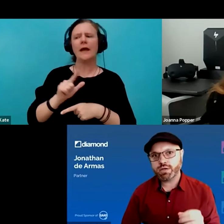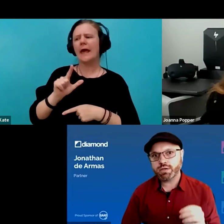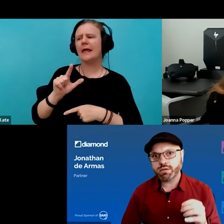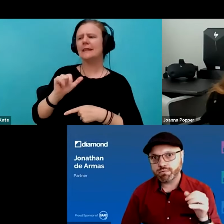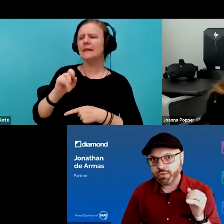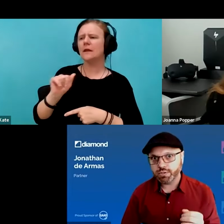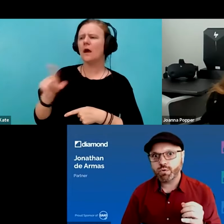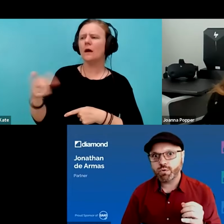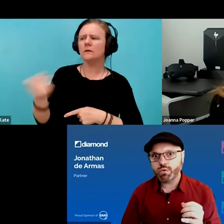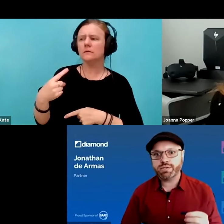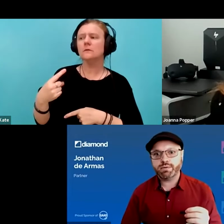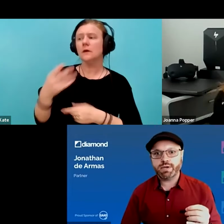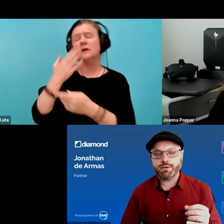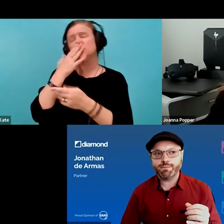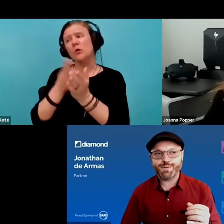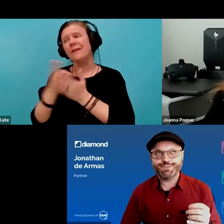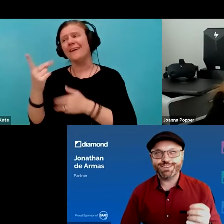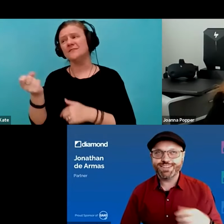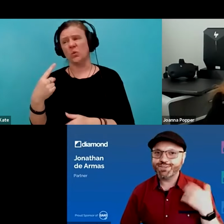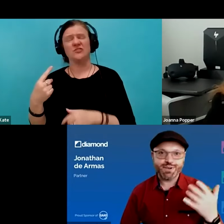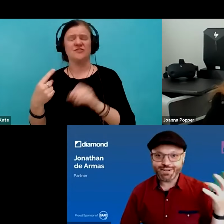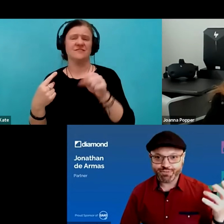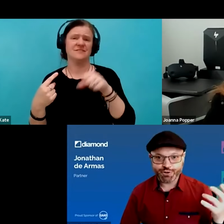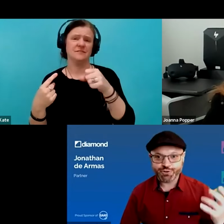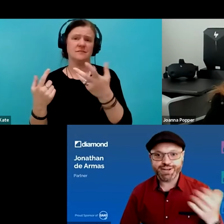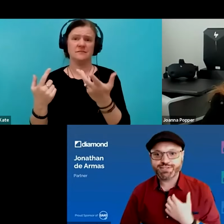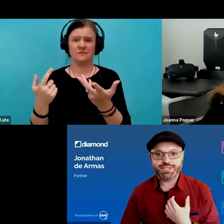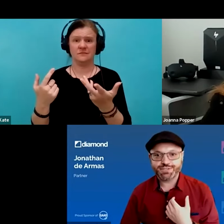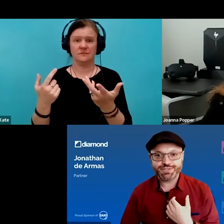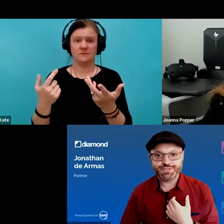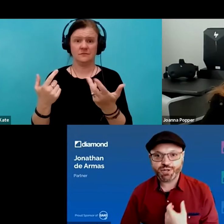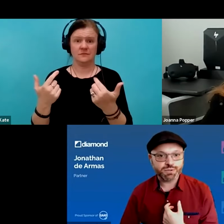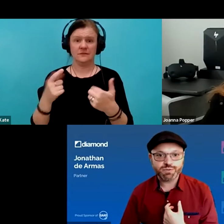good question. Jonathan de Armas: And you may not have known it actually touches very close to